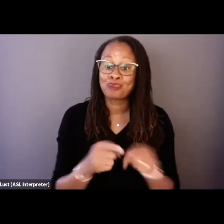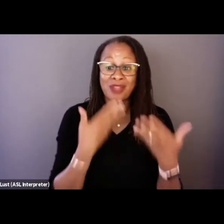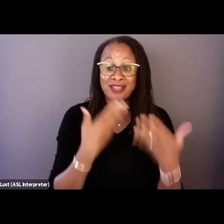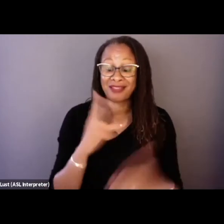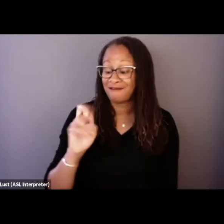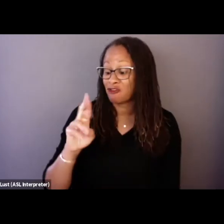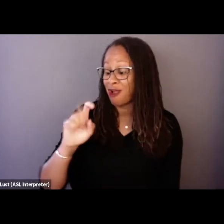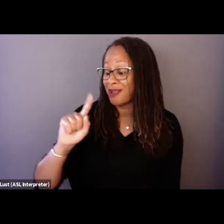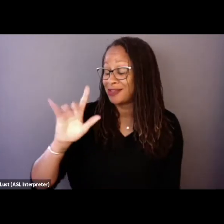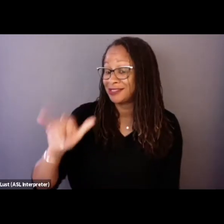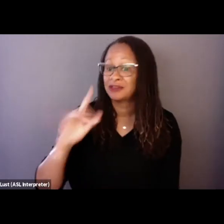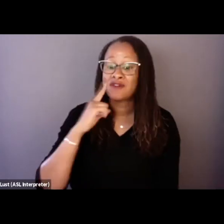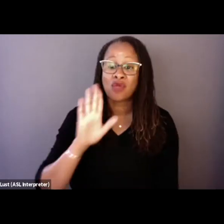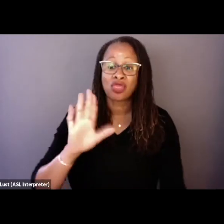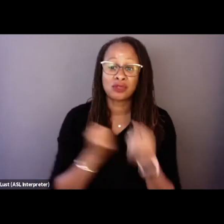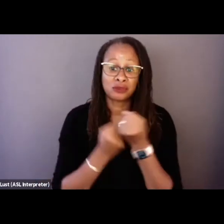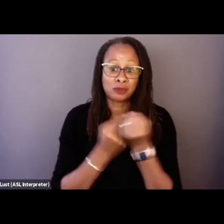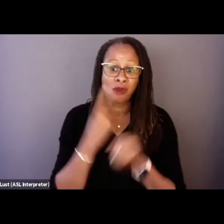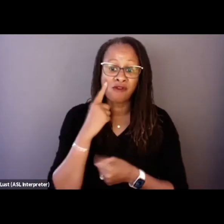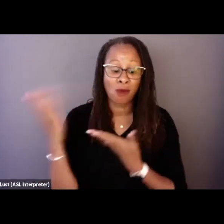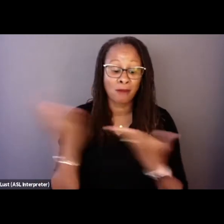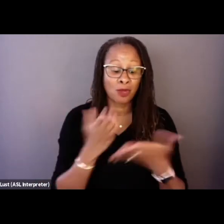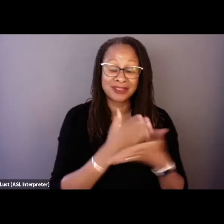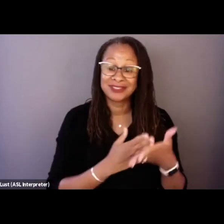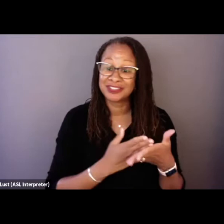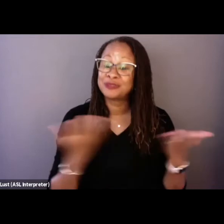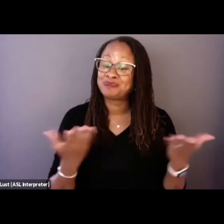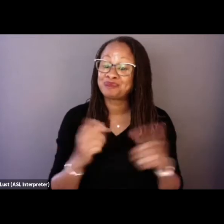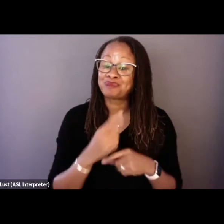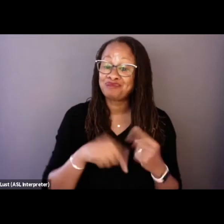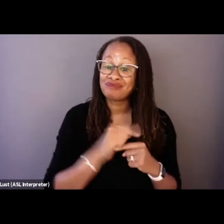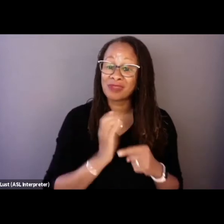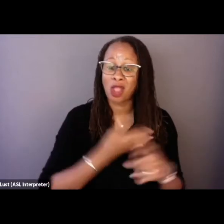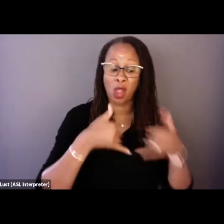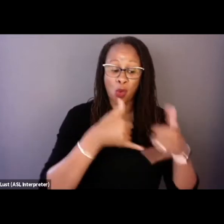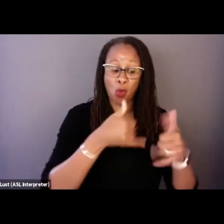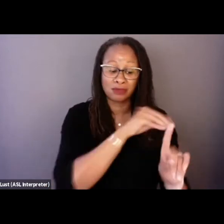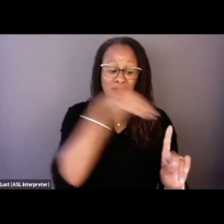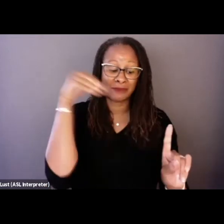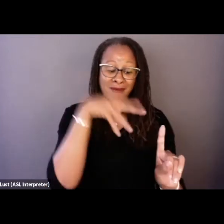for their support in bringing us the series around our Awards Spotlight to you all.